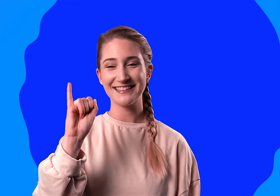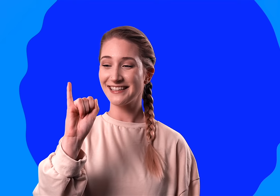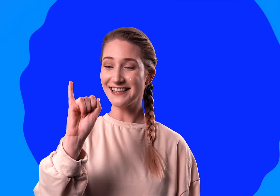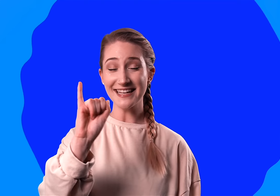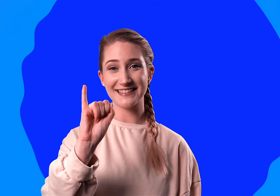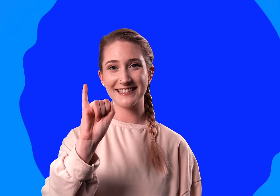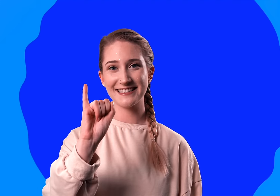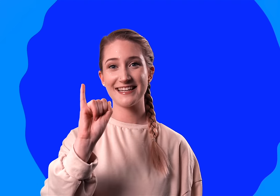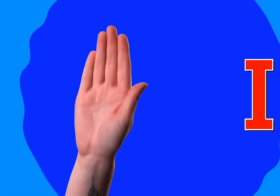Like this!